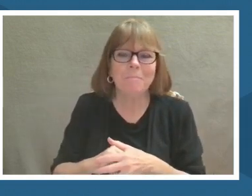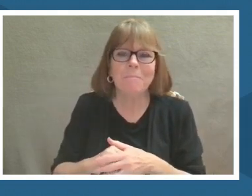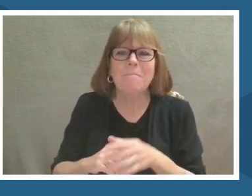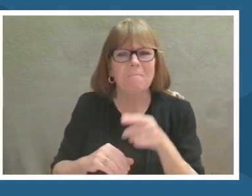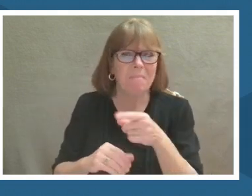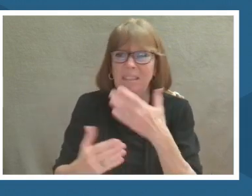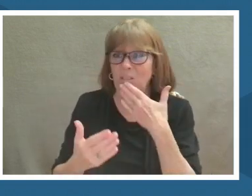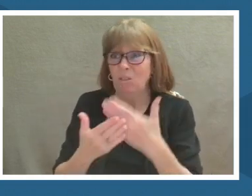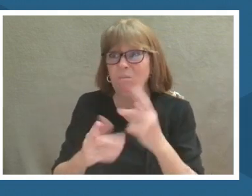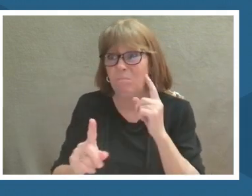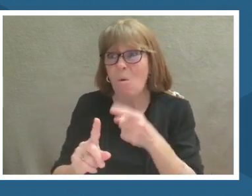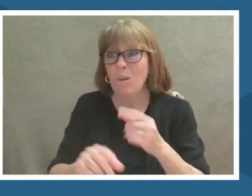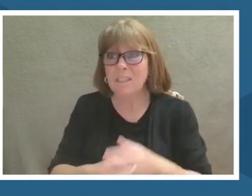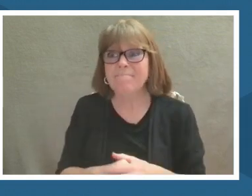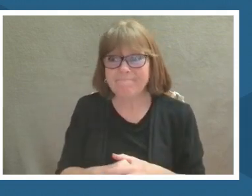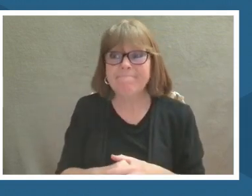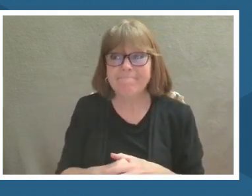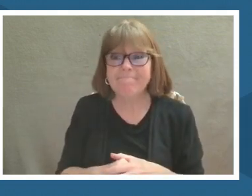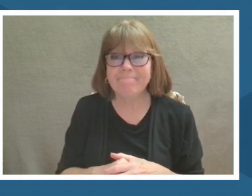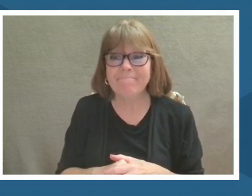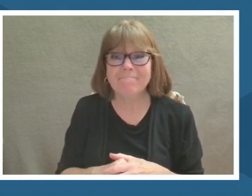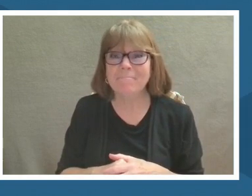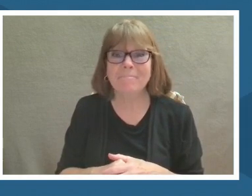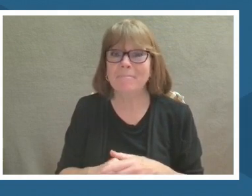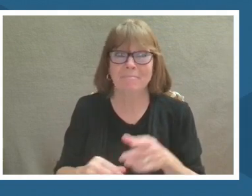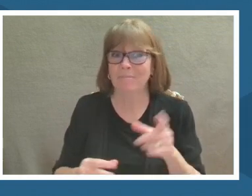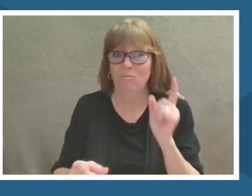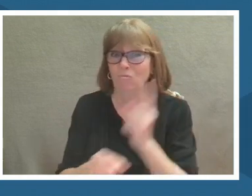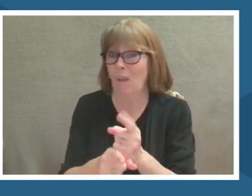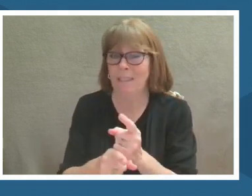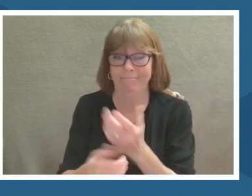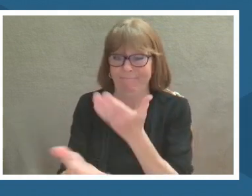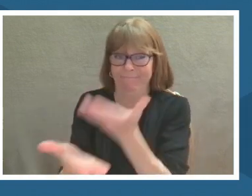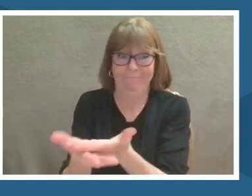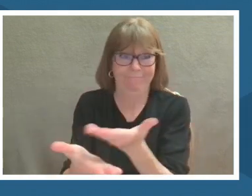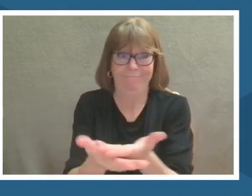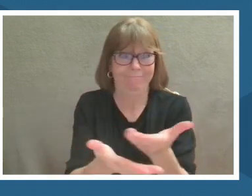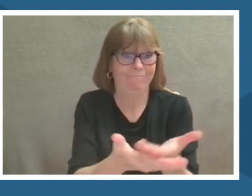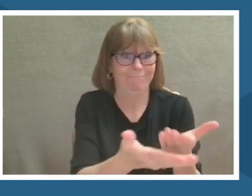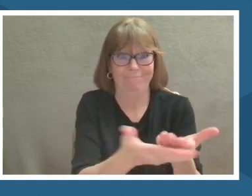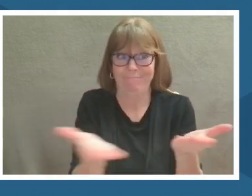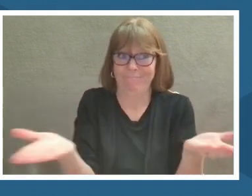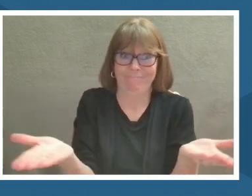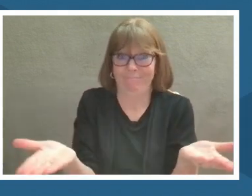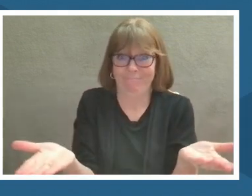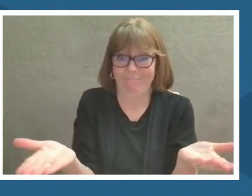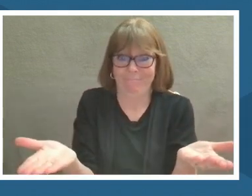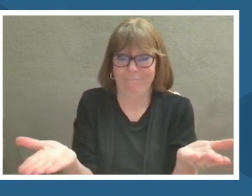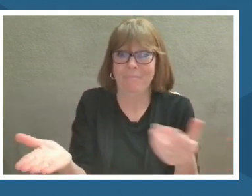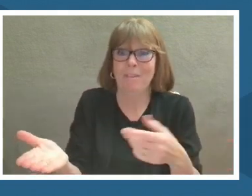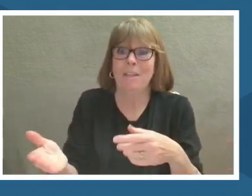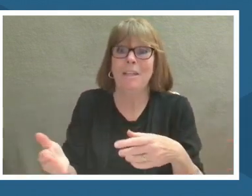and there's lots of fluidity um that goes you know from